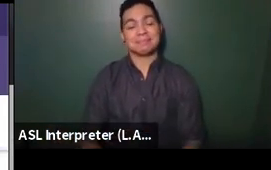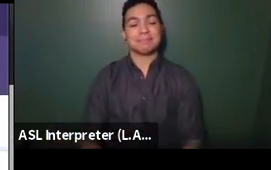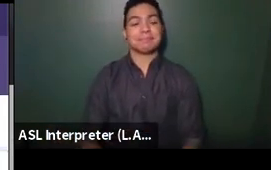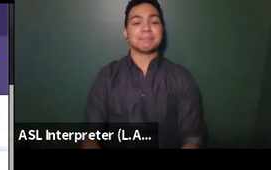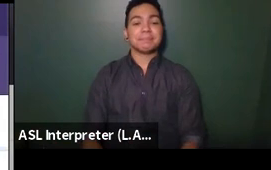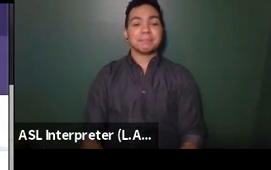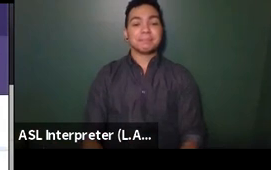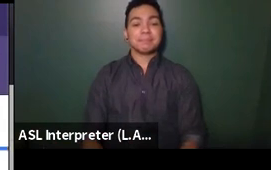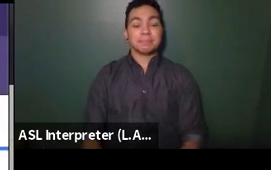Katherine Livick - ESD 112: So, here's my class work.